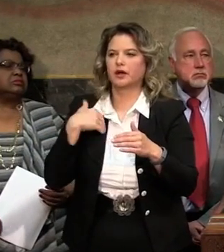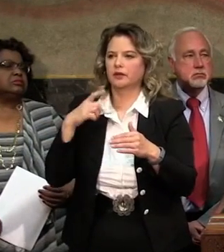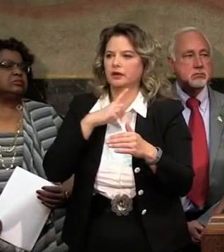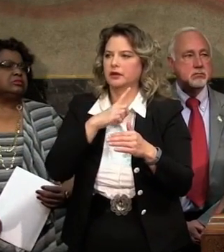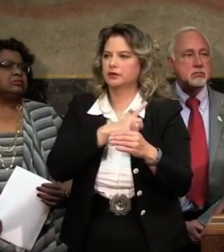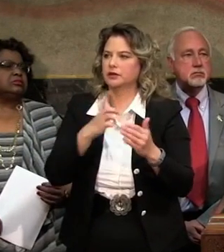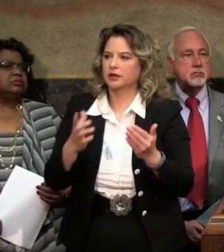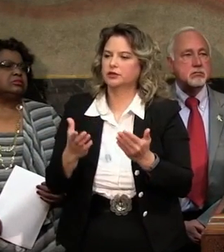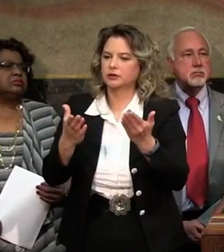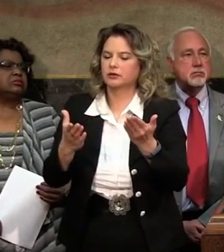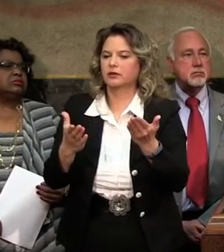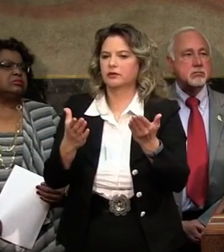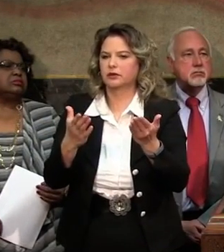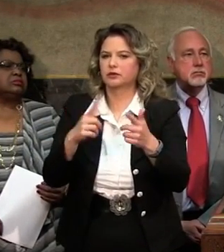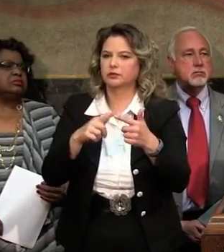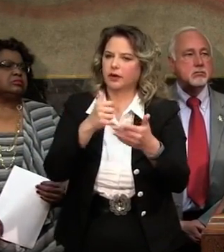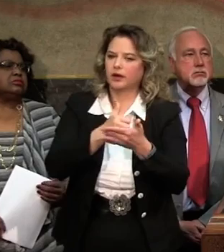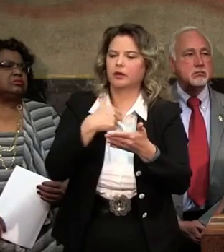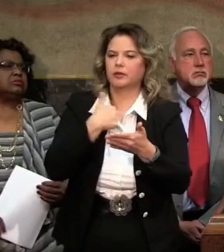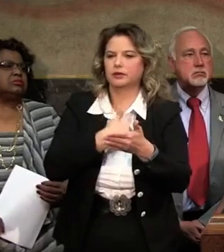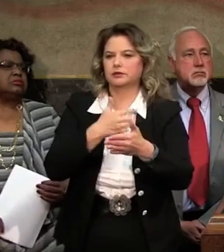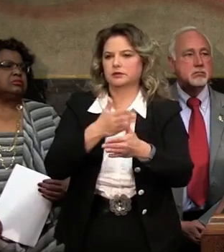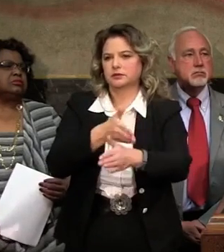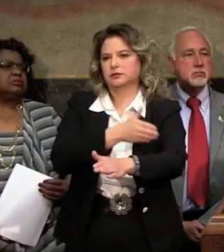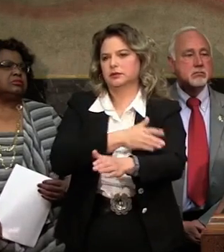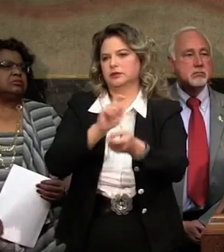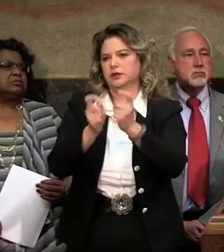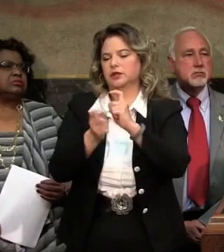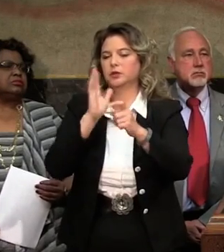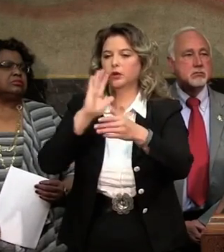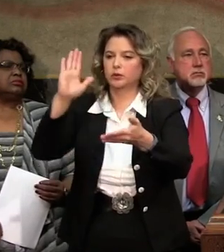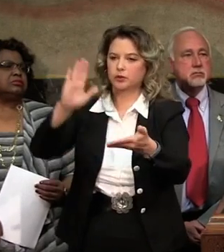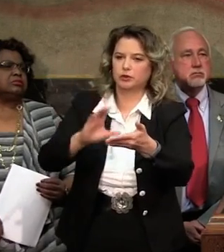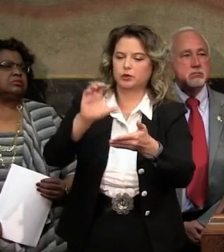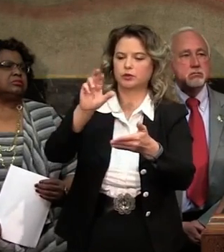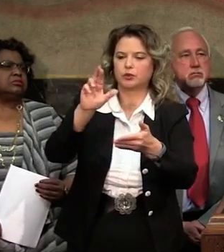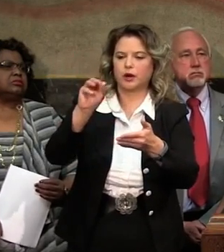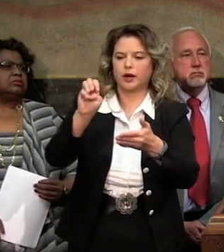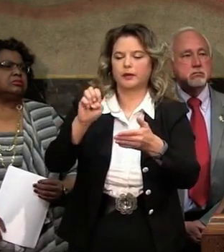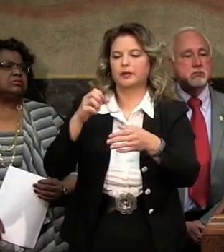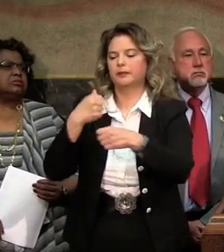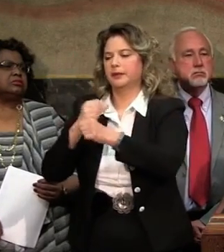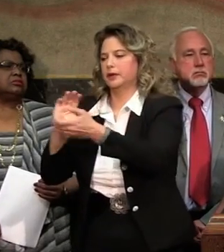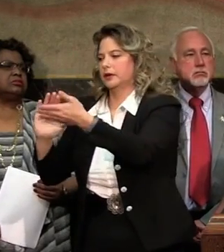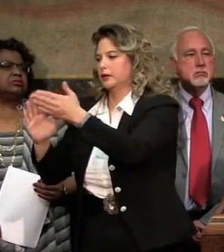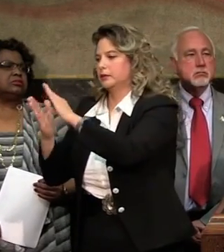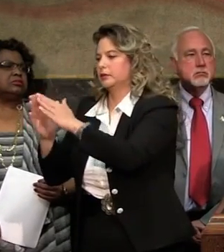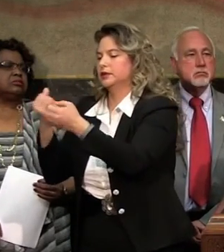there it will reduce crime make our communities safer and allow us to move